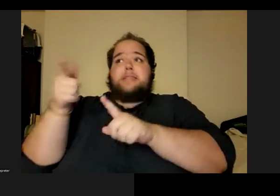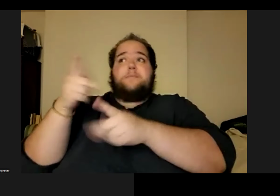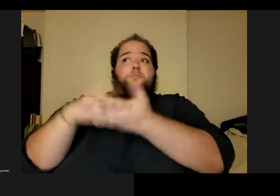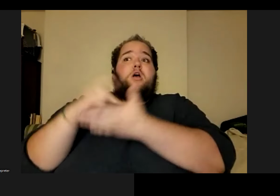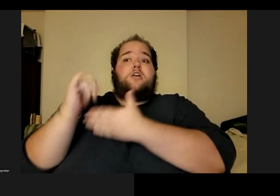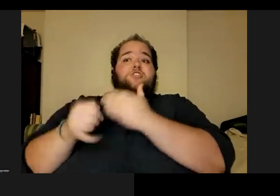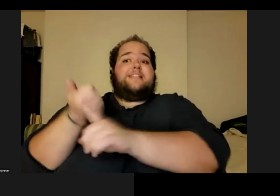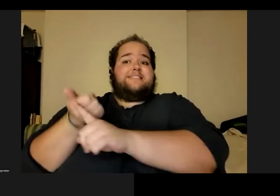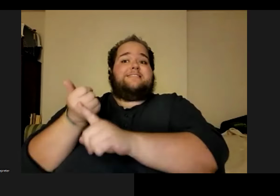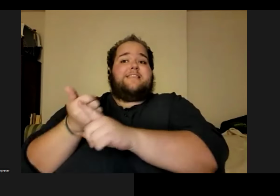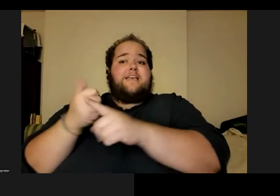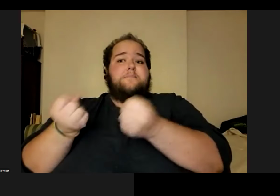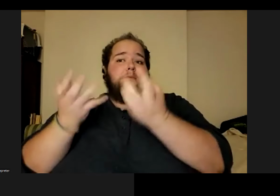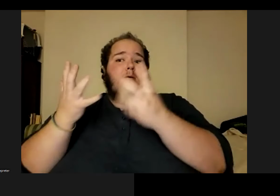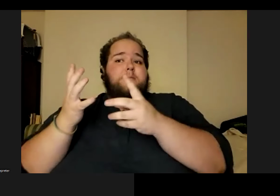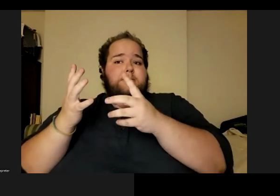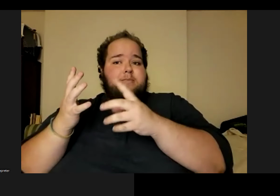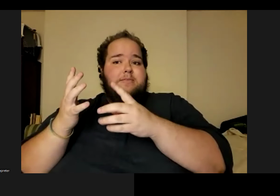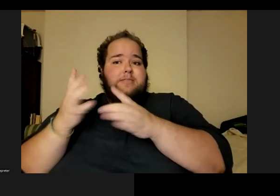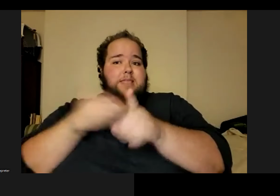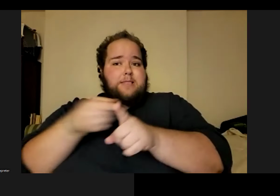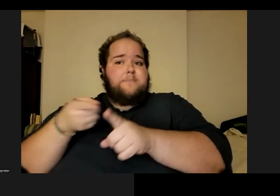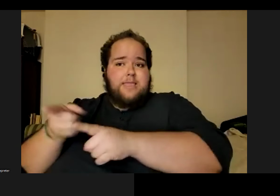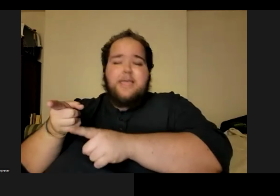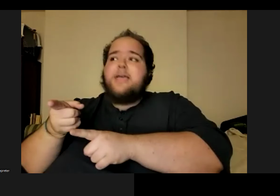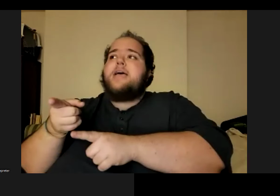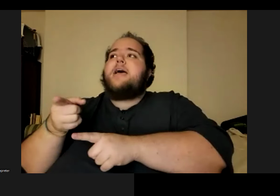well, I don't really want to include stuff that I've done with textiles